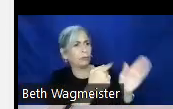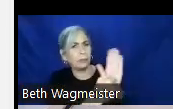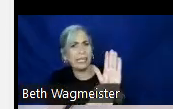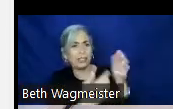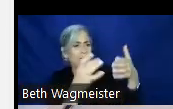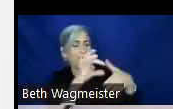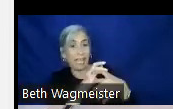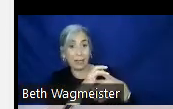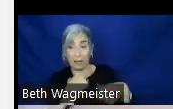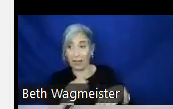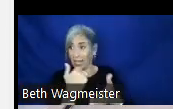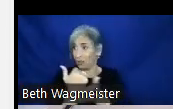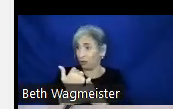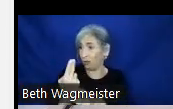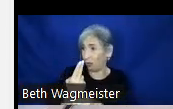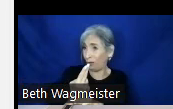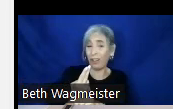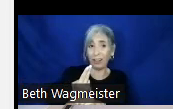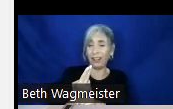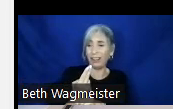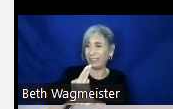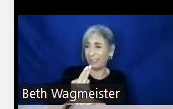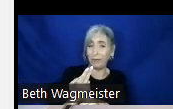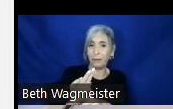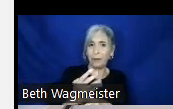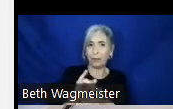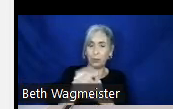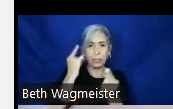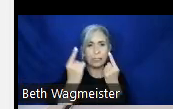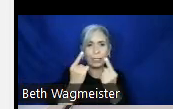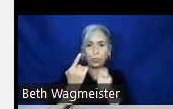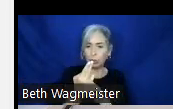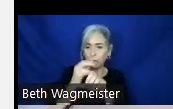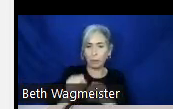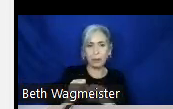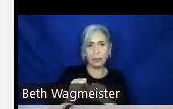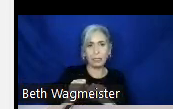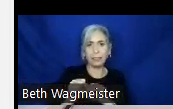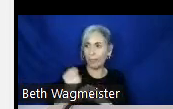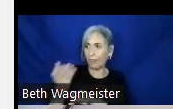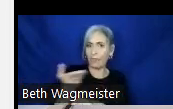useful to navigate to? And consider your usability there in the editor.